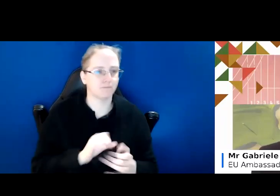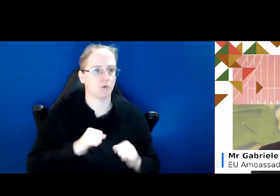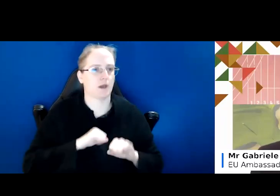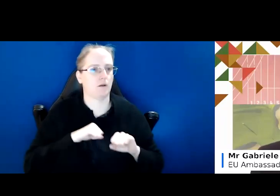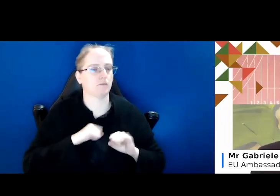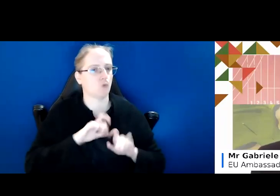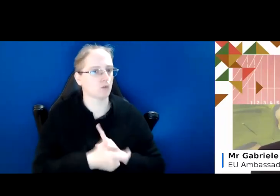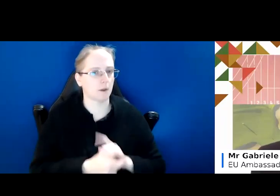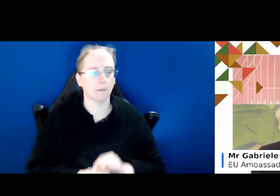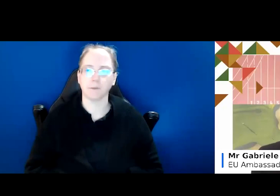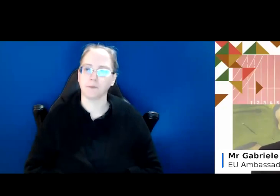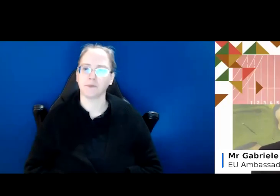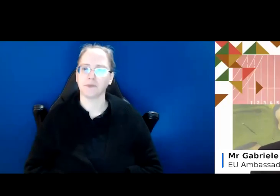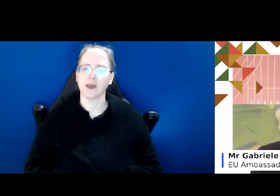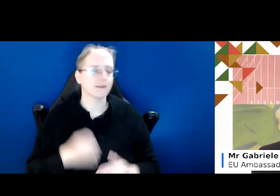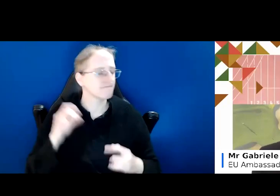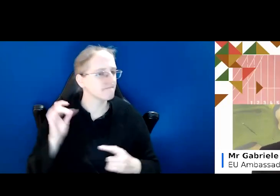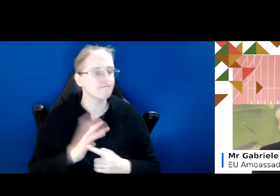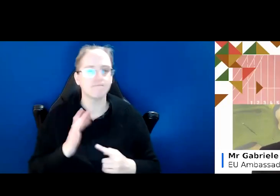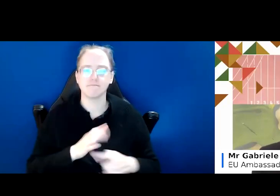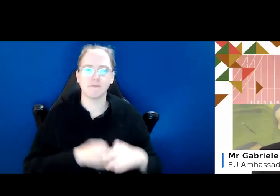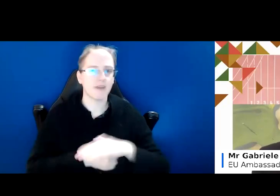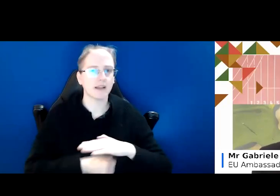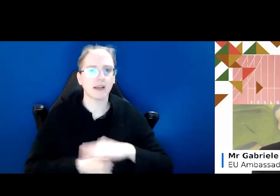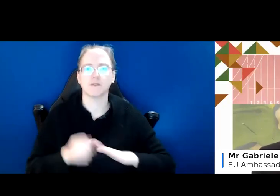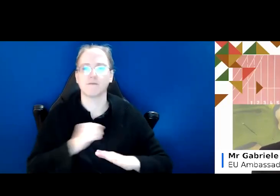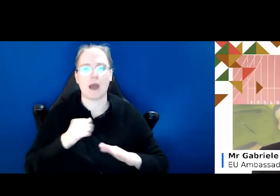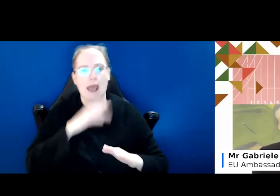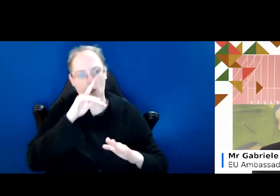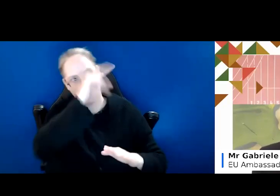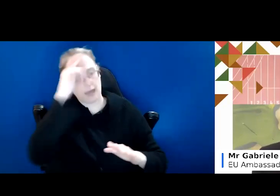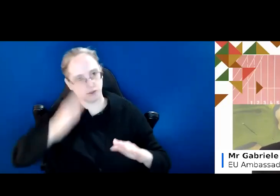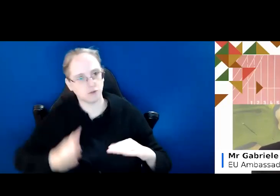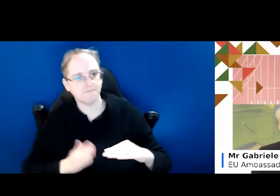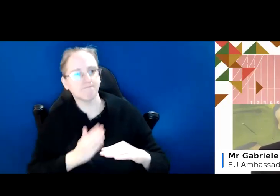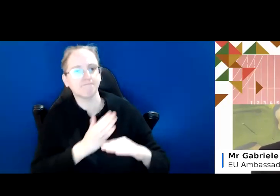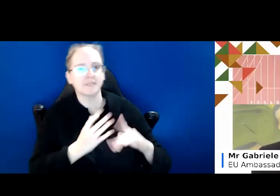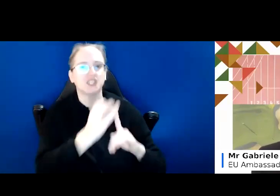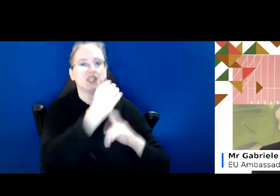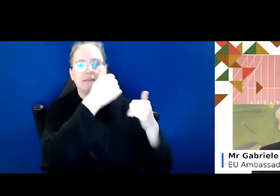It is essential to our pursuit of excellence and our ability to respect each other.